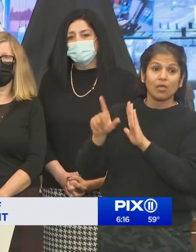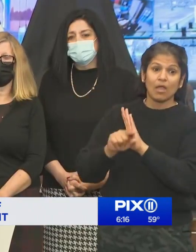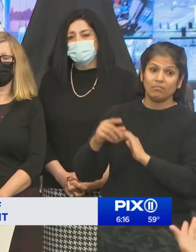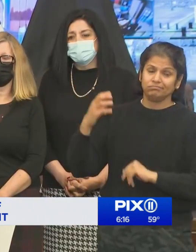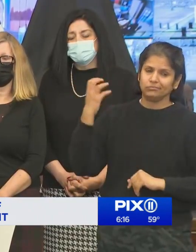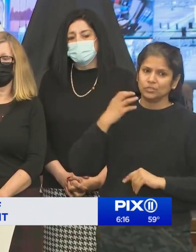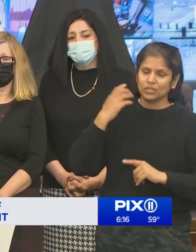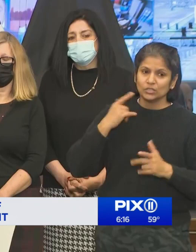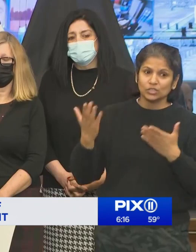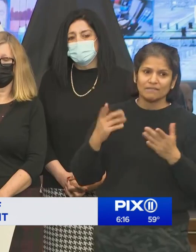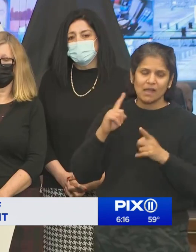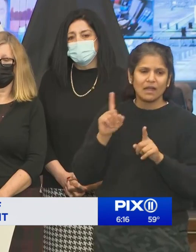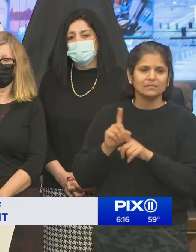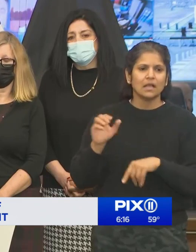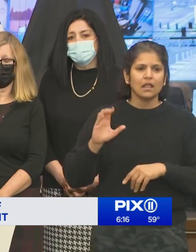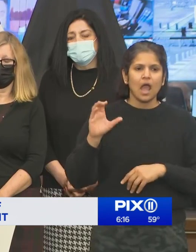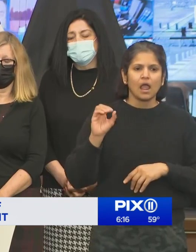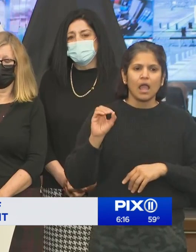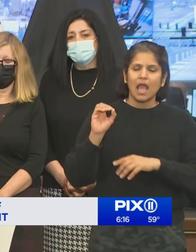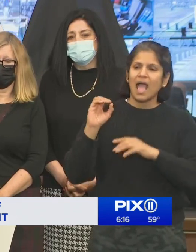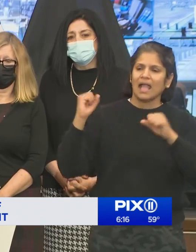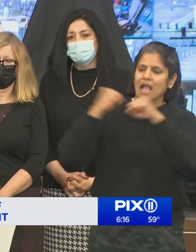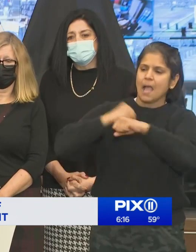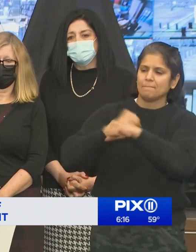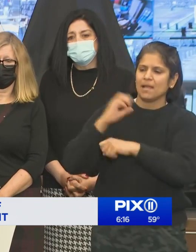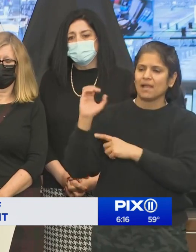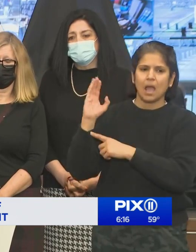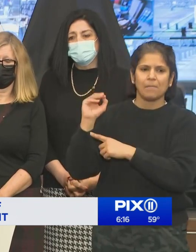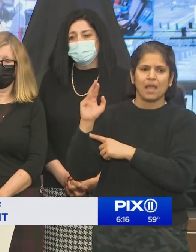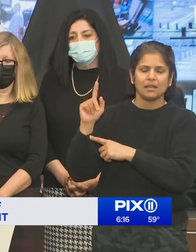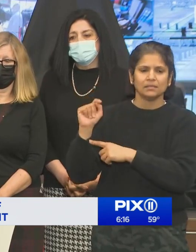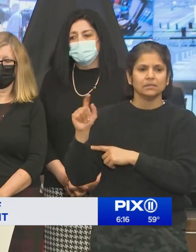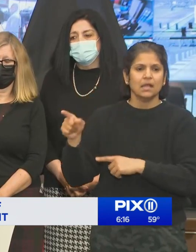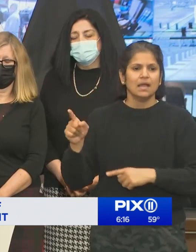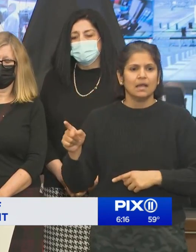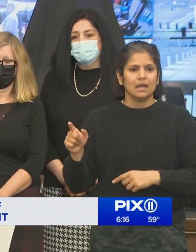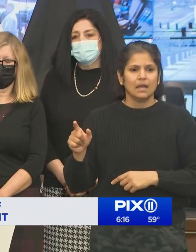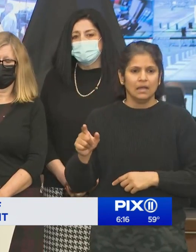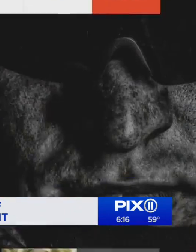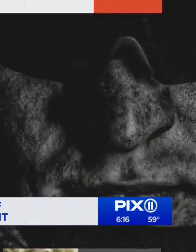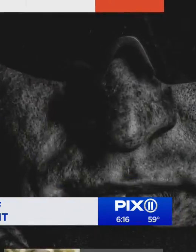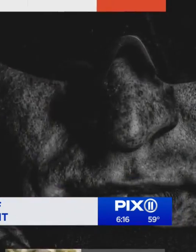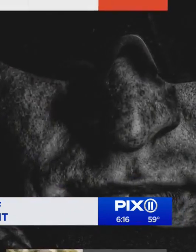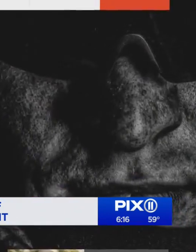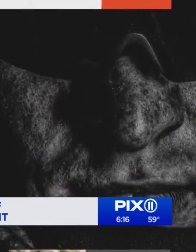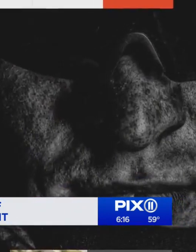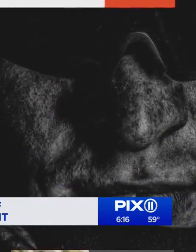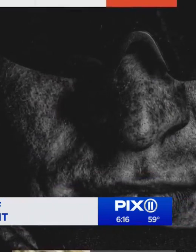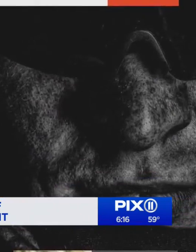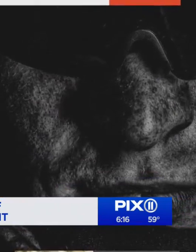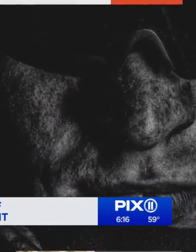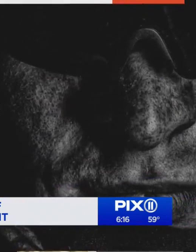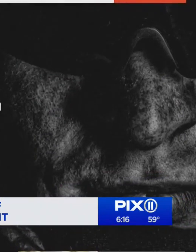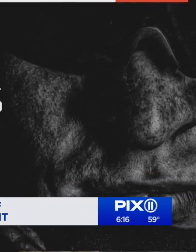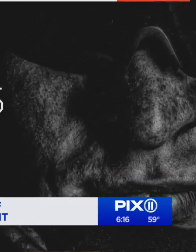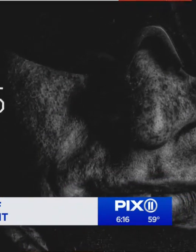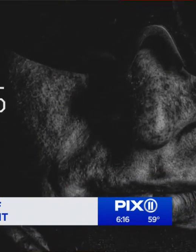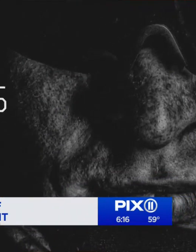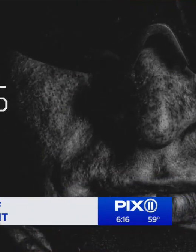difficult moments Zach a school has dedicated his life to public service he served our nation as a combat